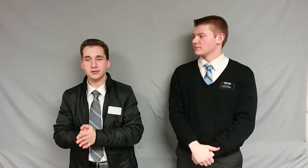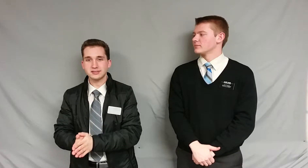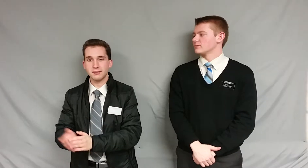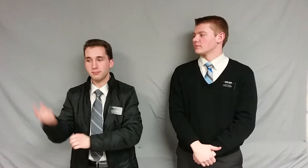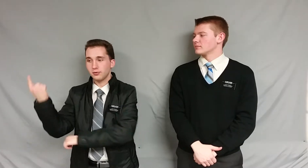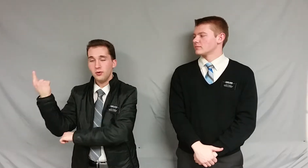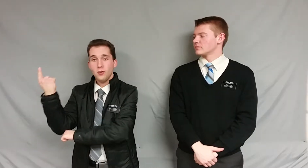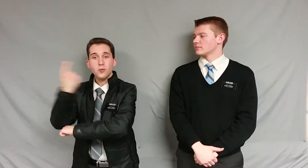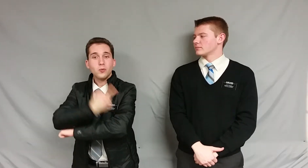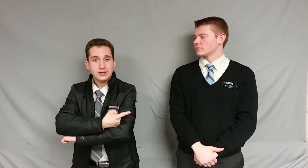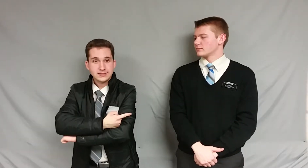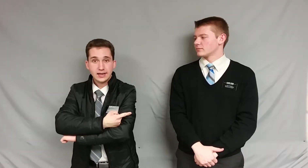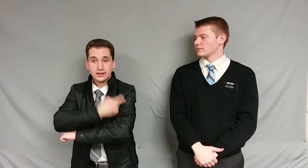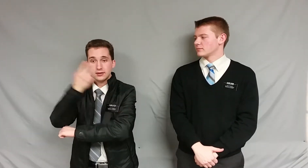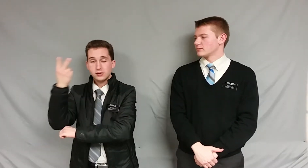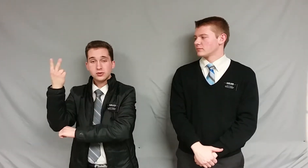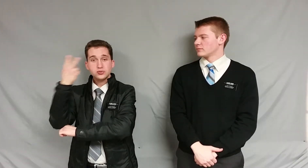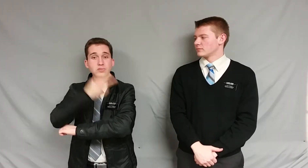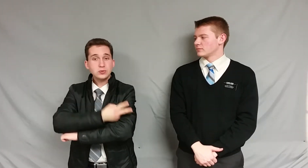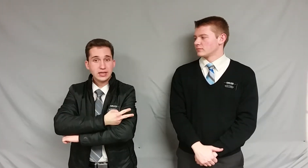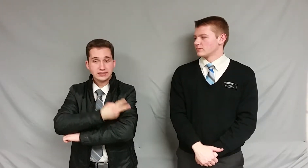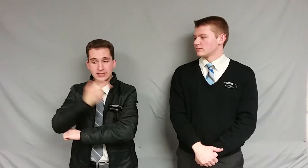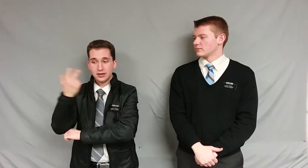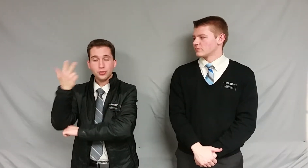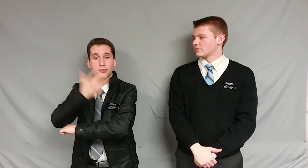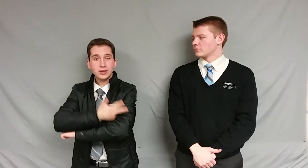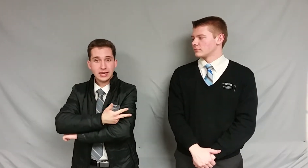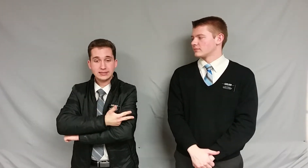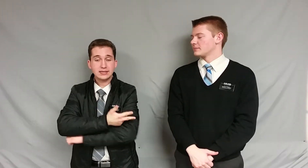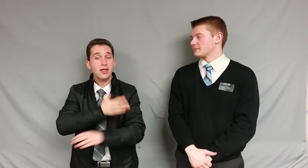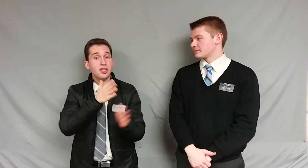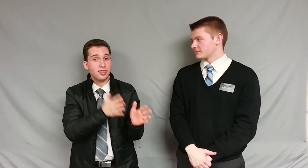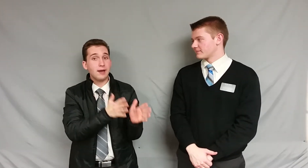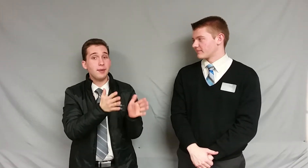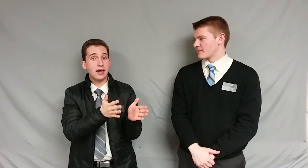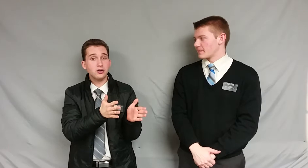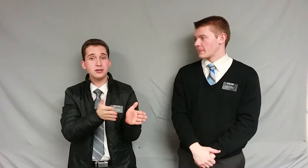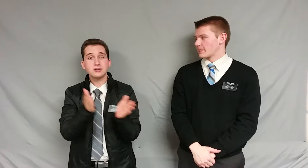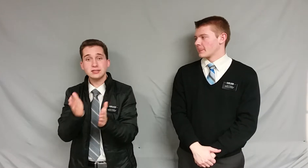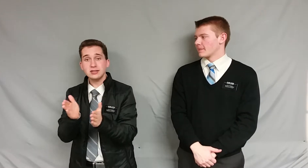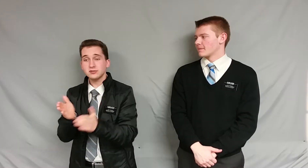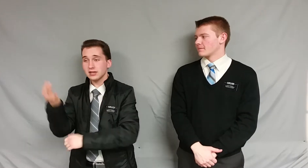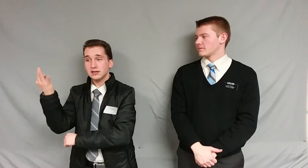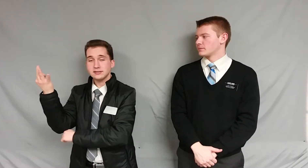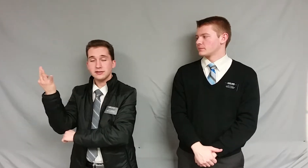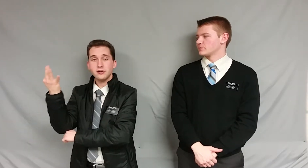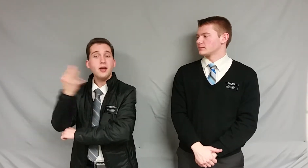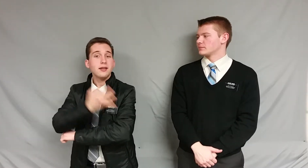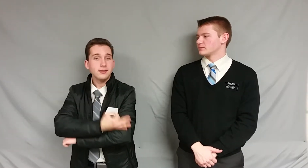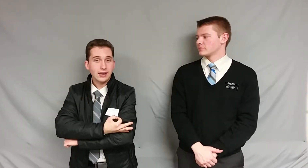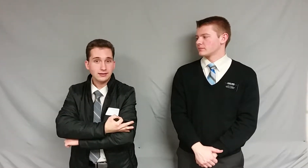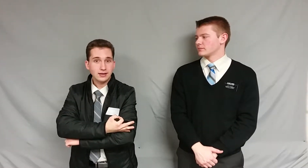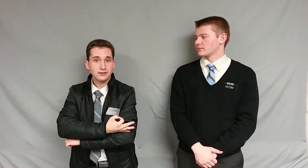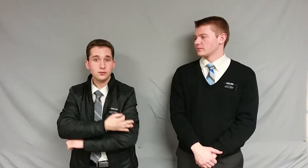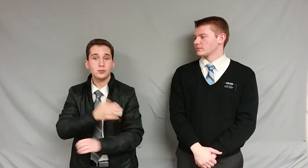For example, ONE-DAY, TWO-DAYS, and THREE-DAYS. That pattern continues until NINE-DAYS.